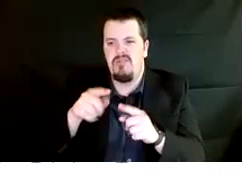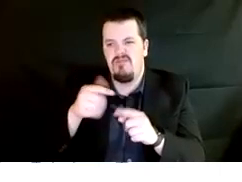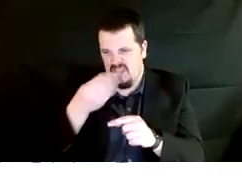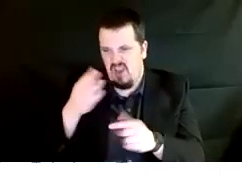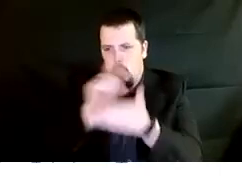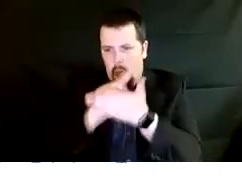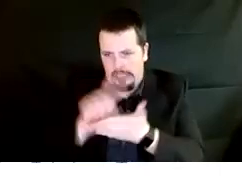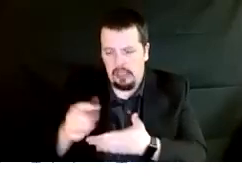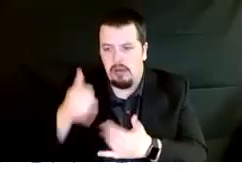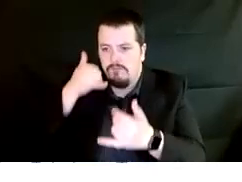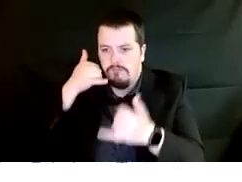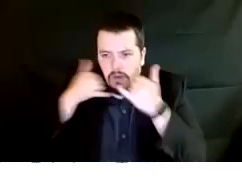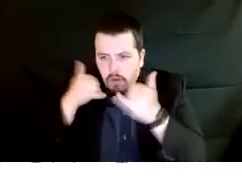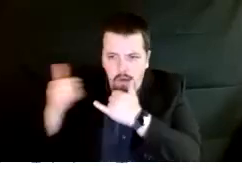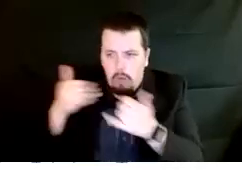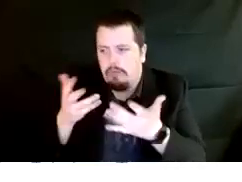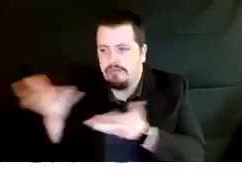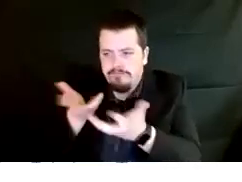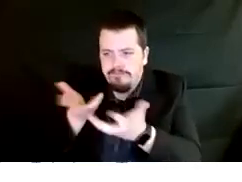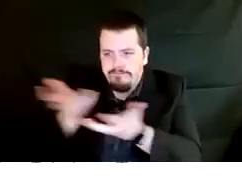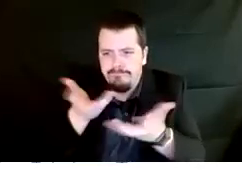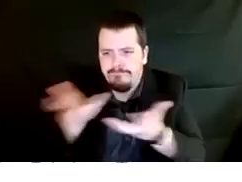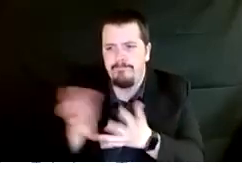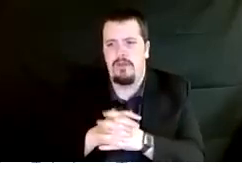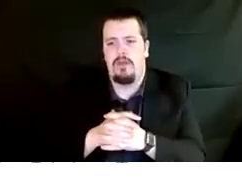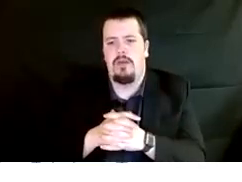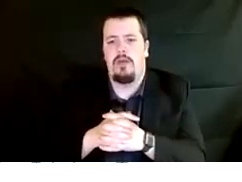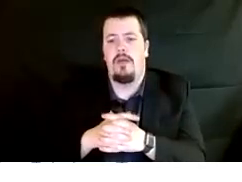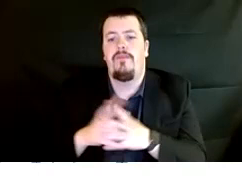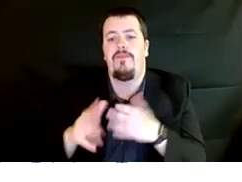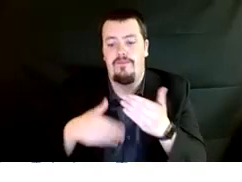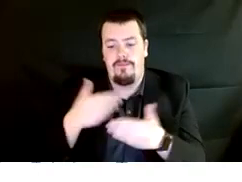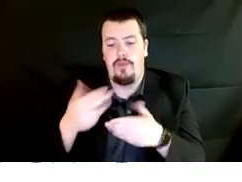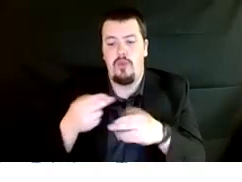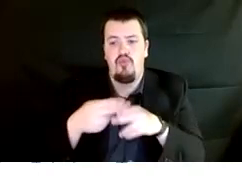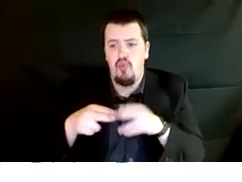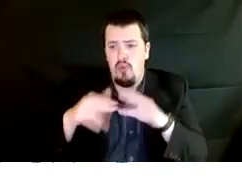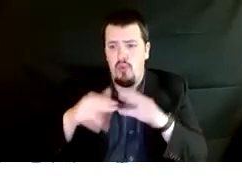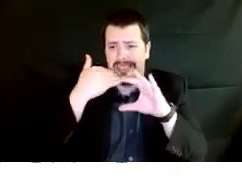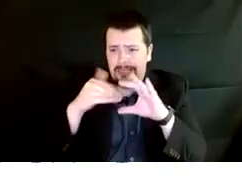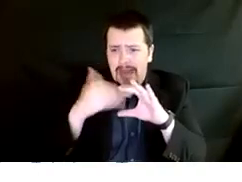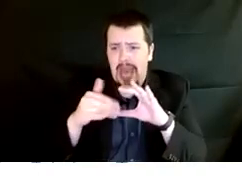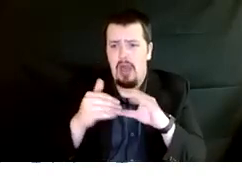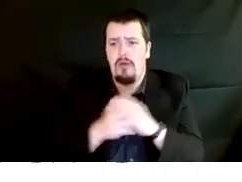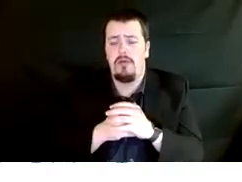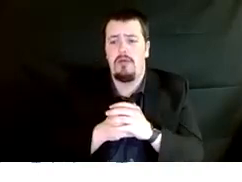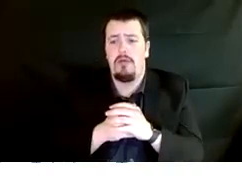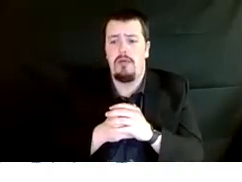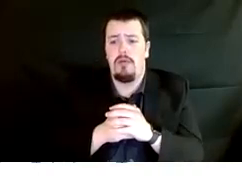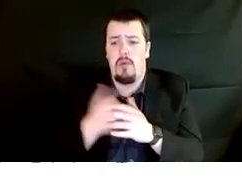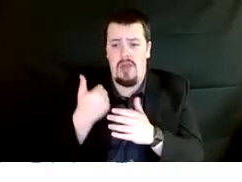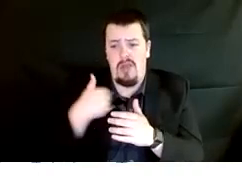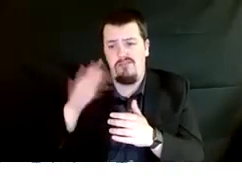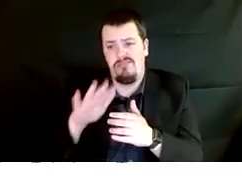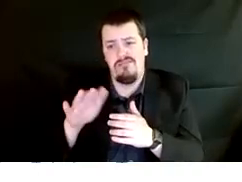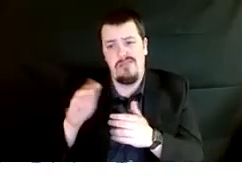of phone conversations um and short little emails we um we got pretty much everything we asked for